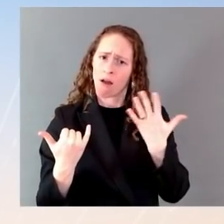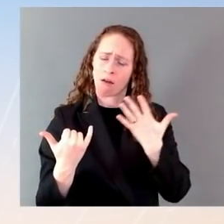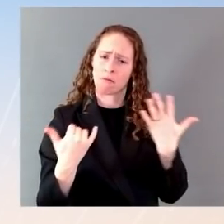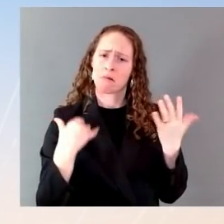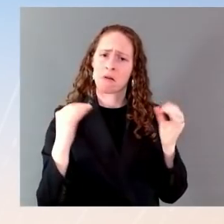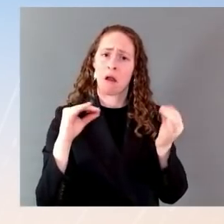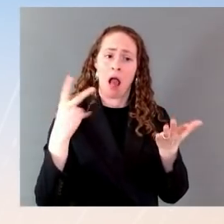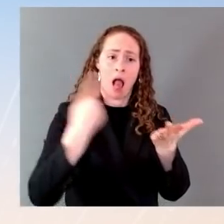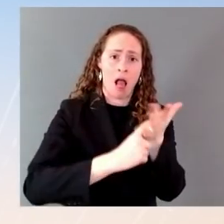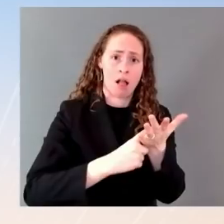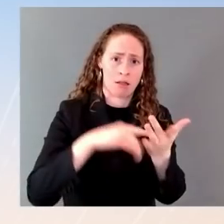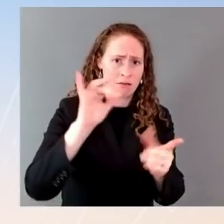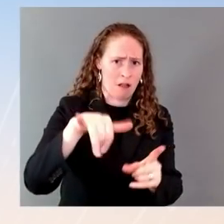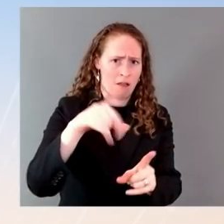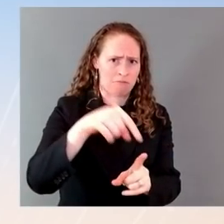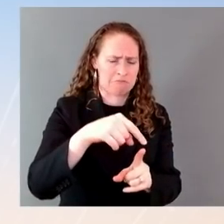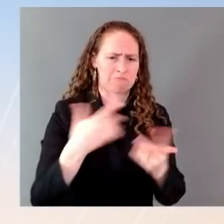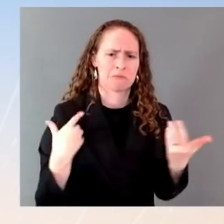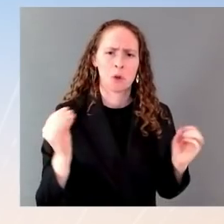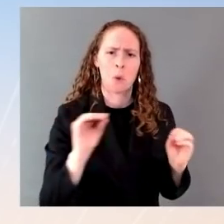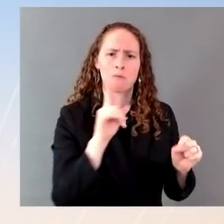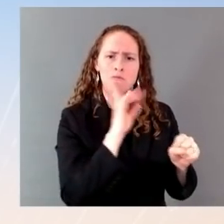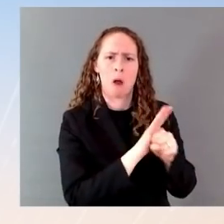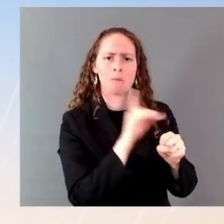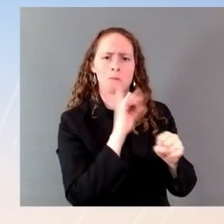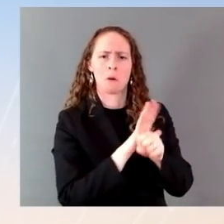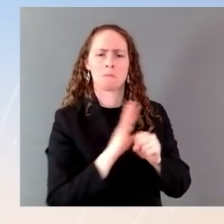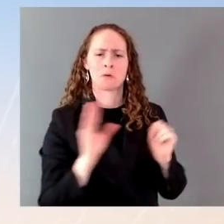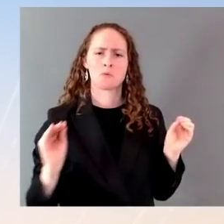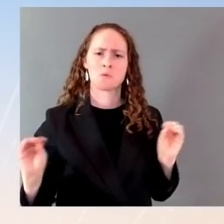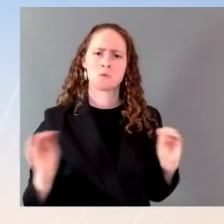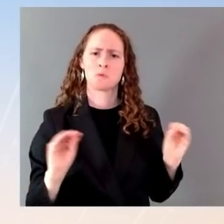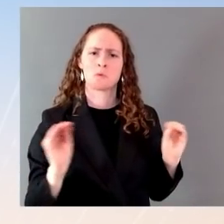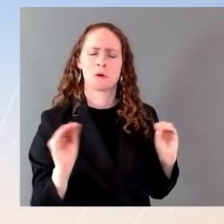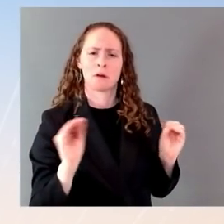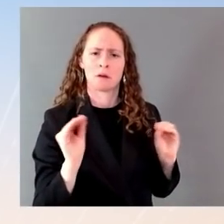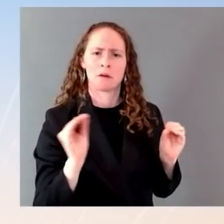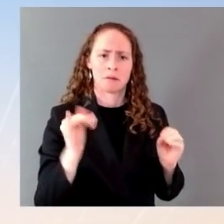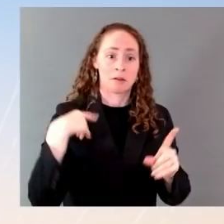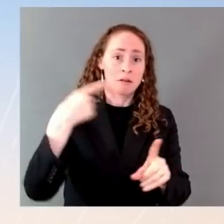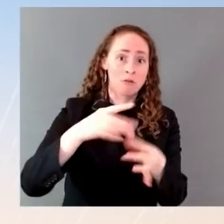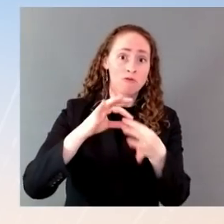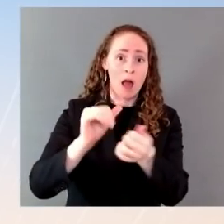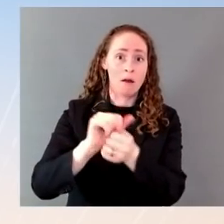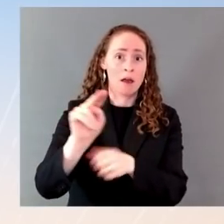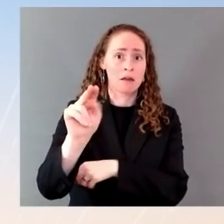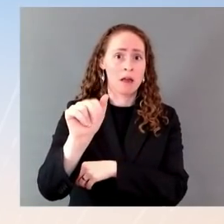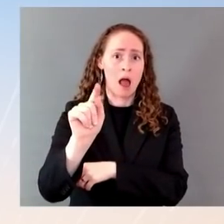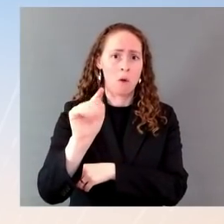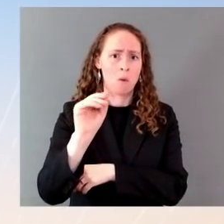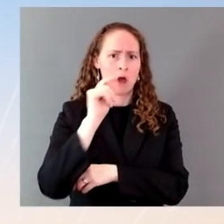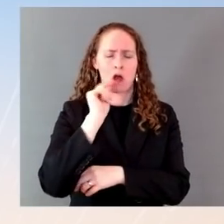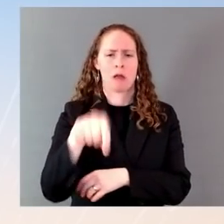that you said that you're going to send -- following up on Kaitlan's question -- how quickly can that be delivered? Mr. Sullivan: We have an ongoing pipeline